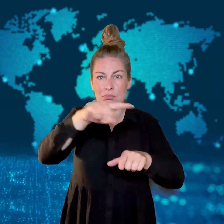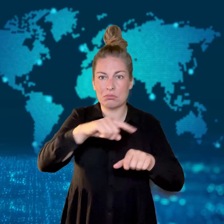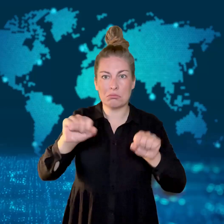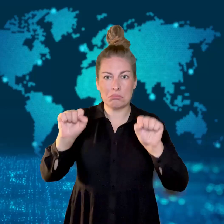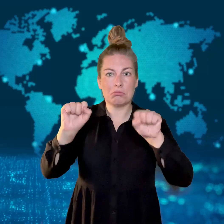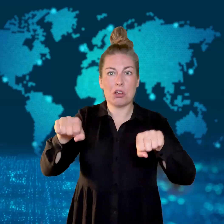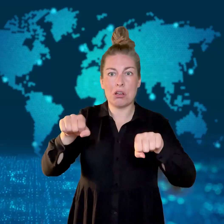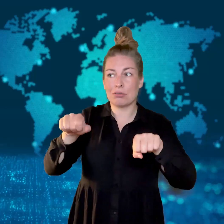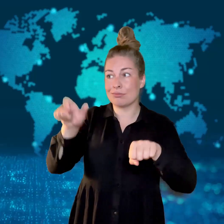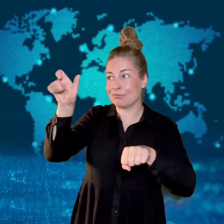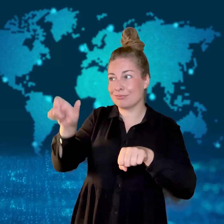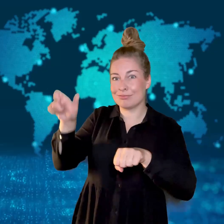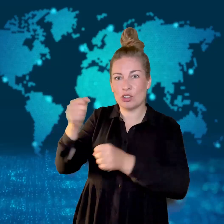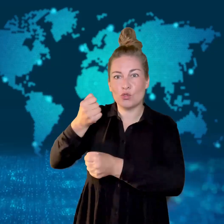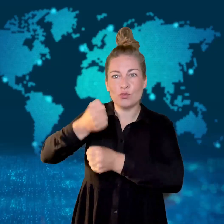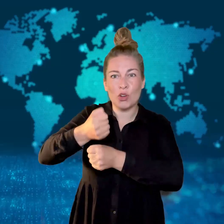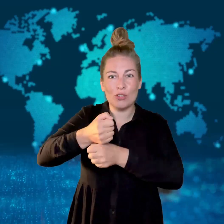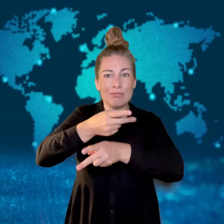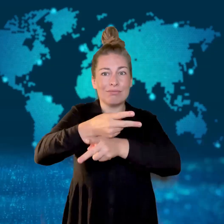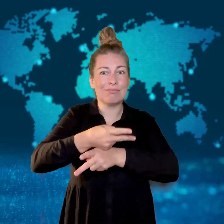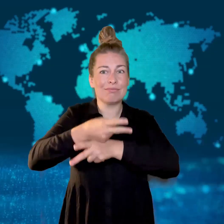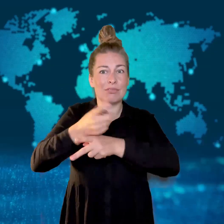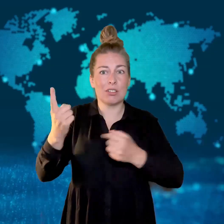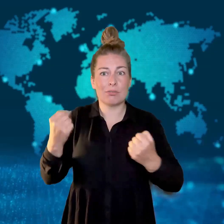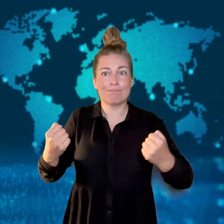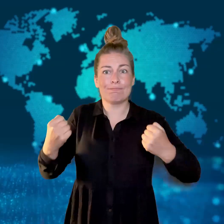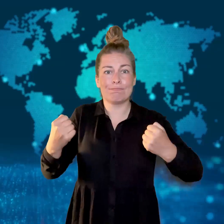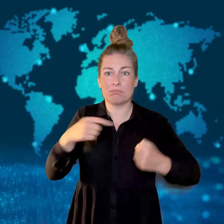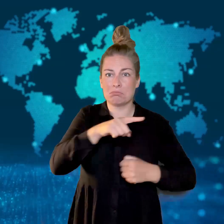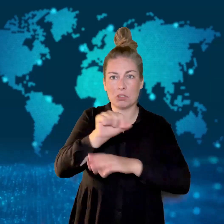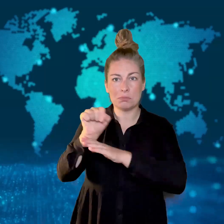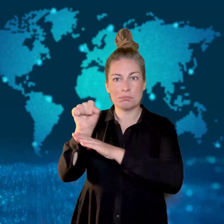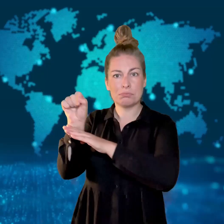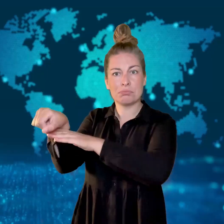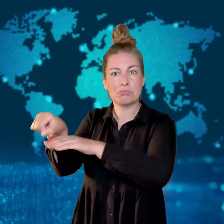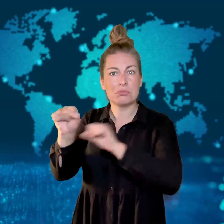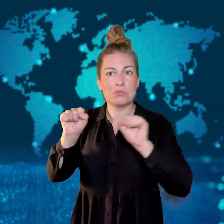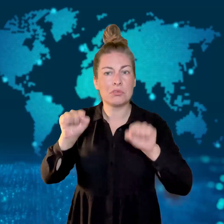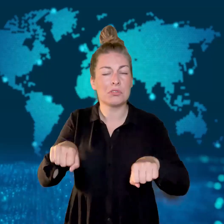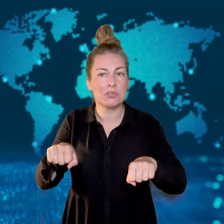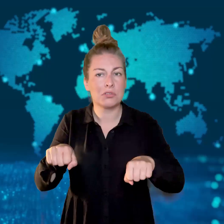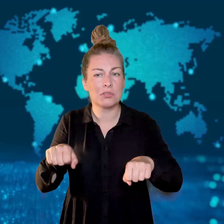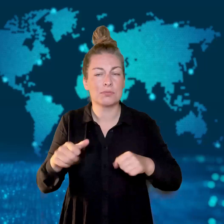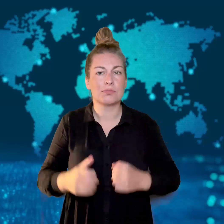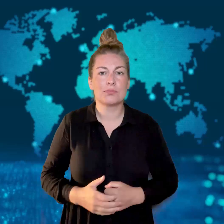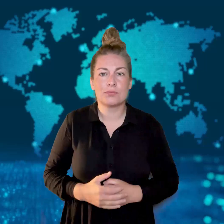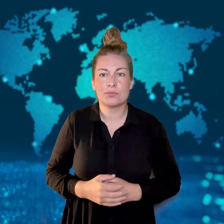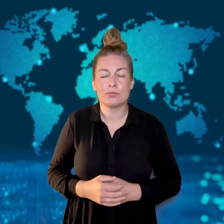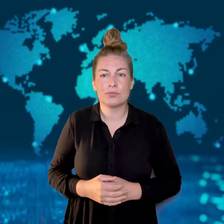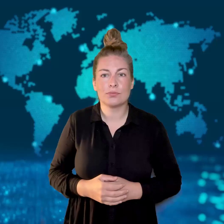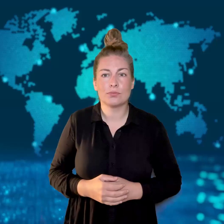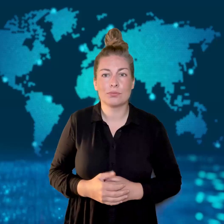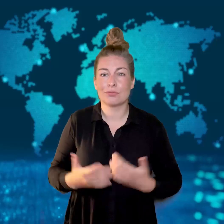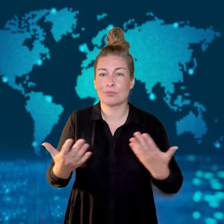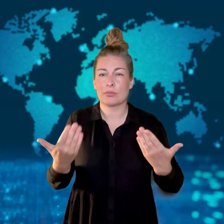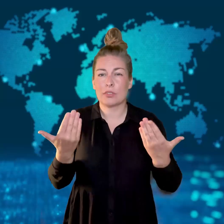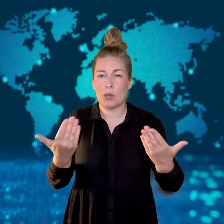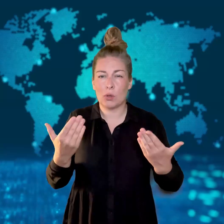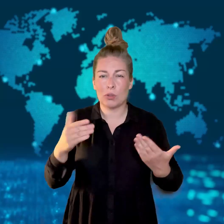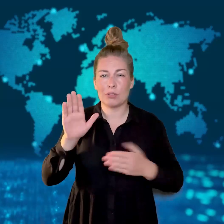the facilities safe.